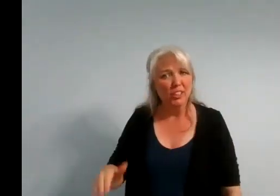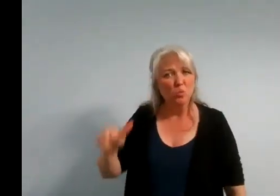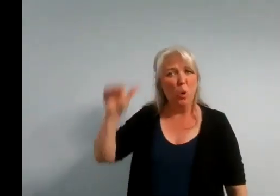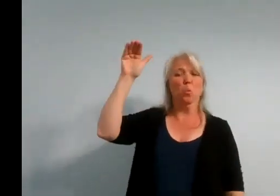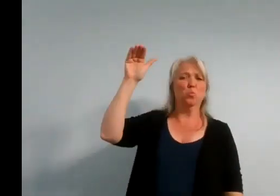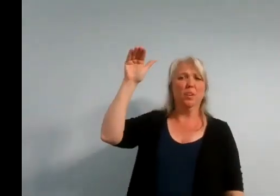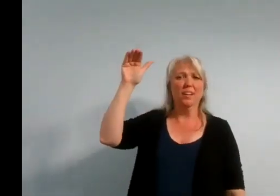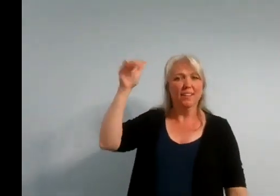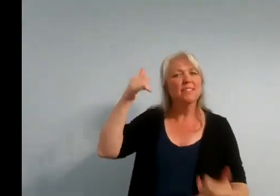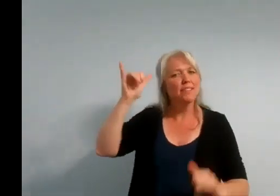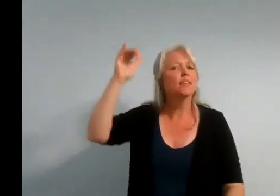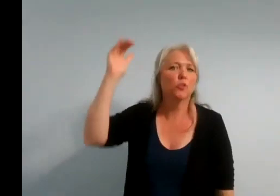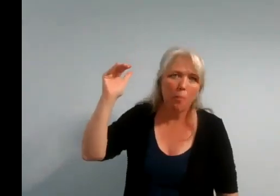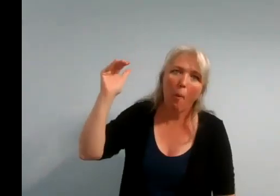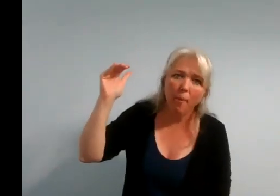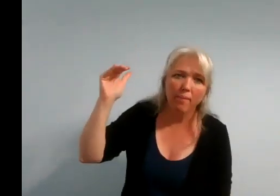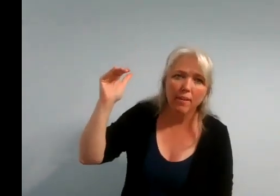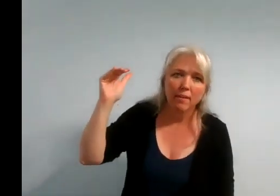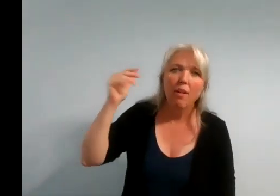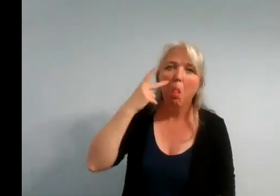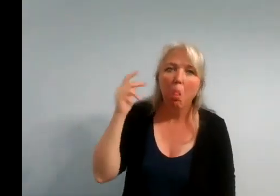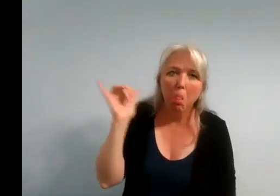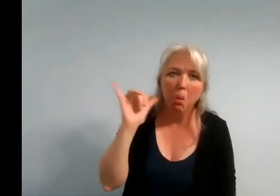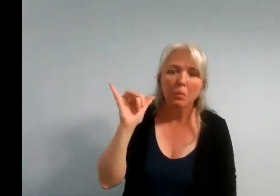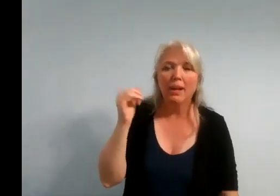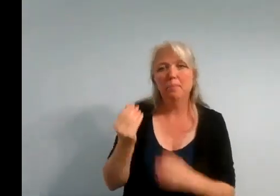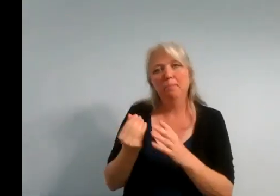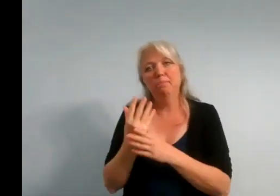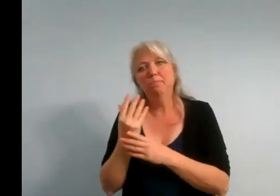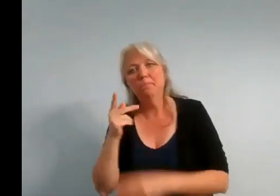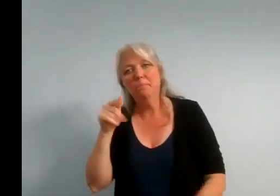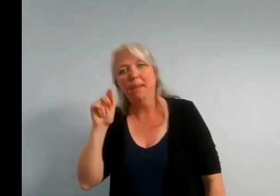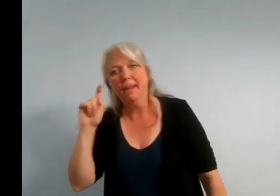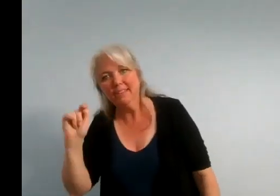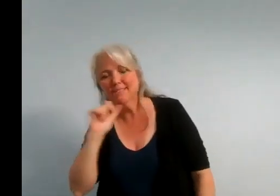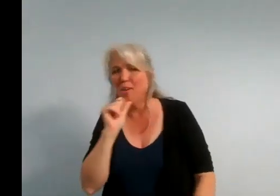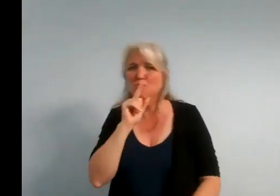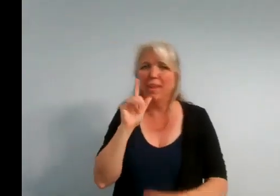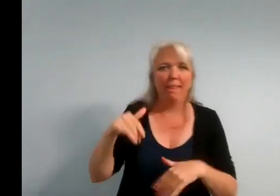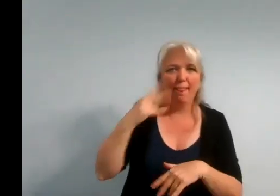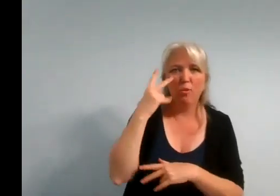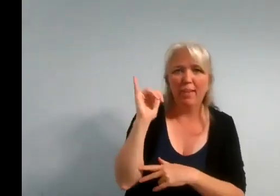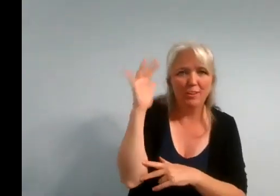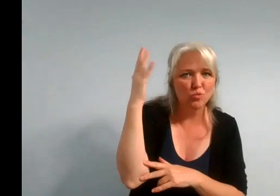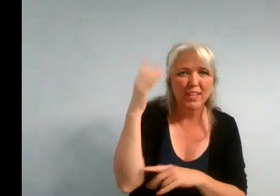It was still small. It still looked more like a plant than a tree. But the leaves and the branches